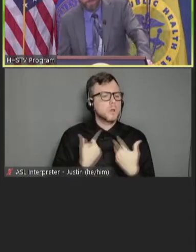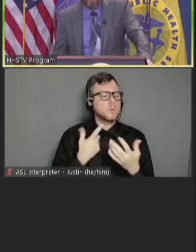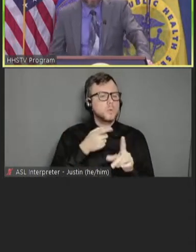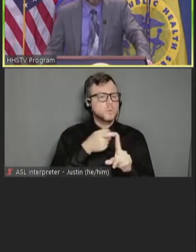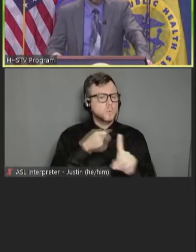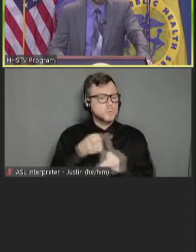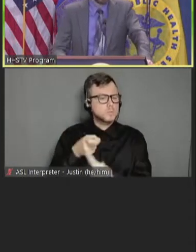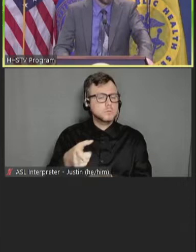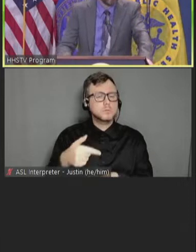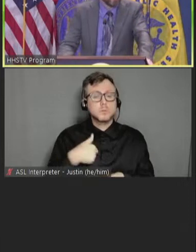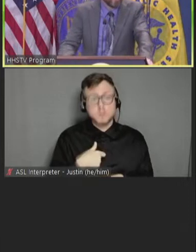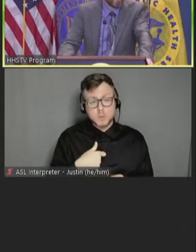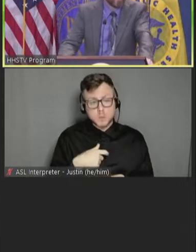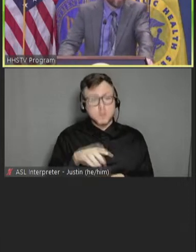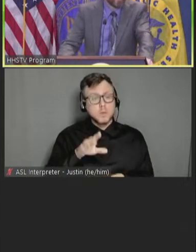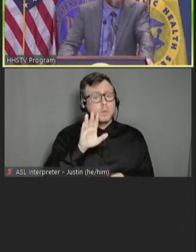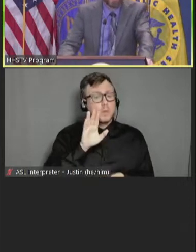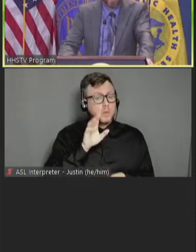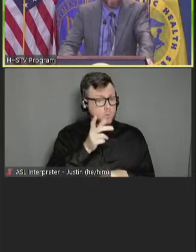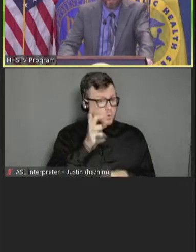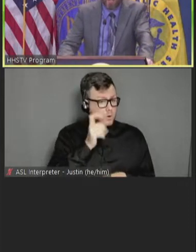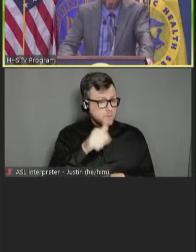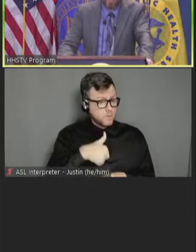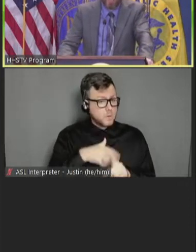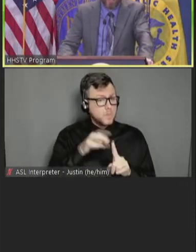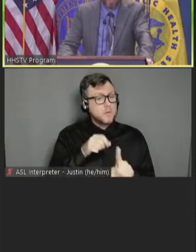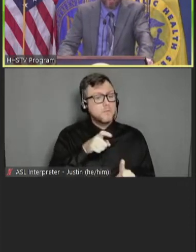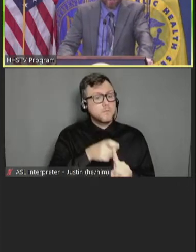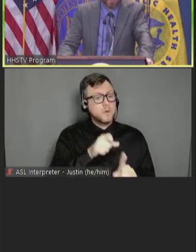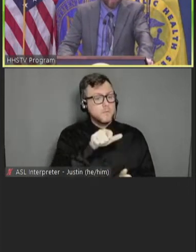As you heard in the previous talk, there's a lot of attention on the combination adjuvants, such as